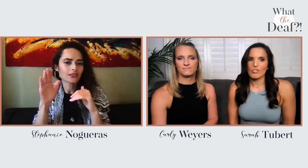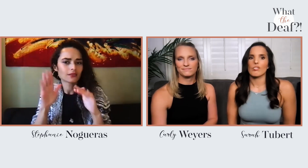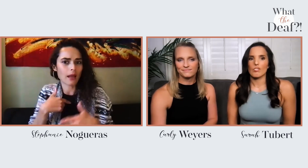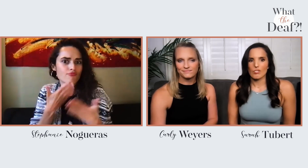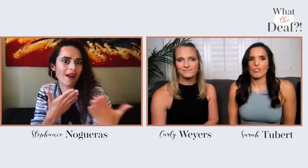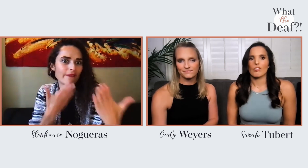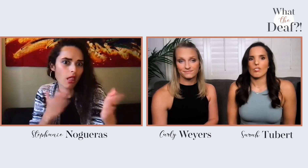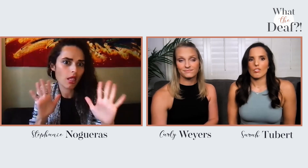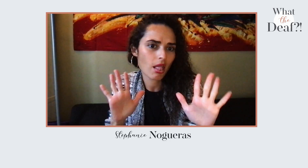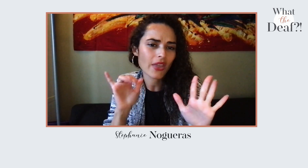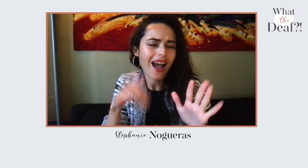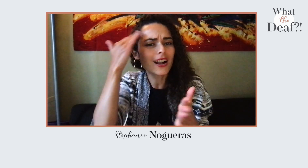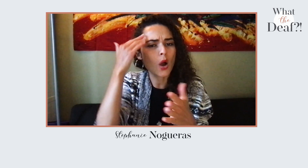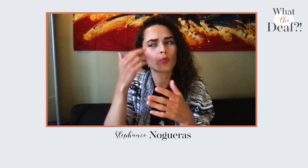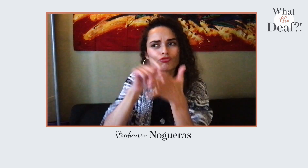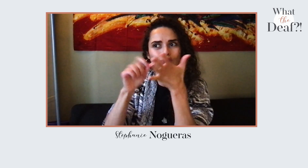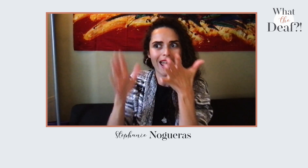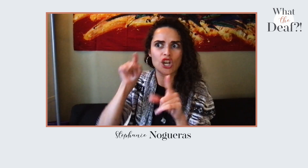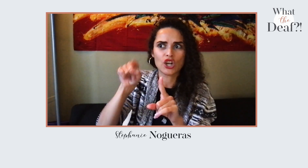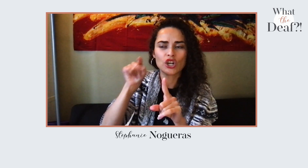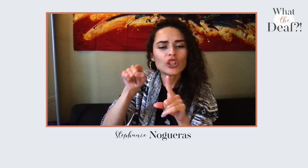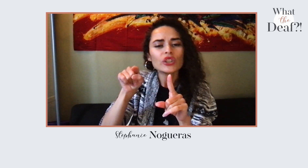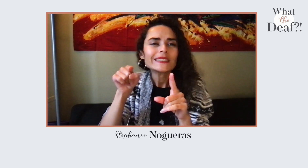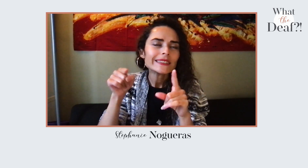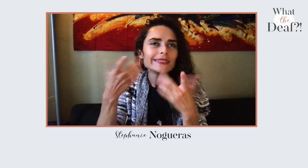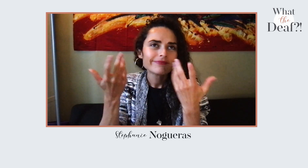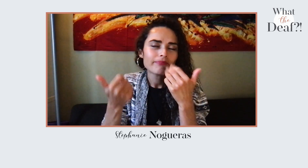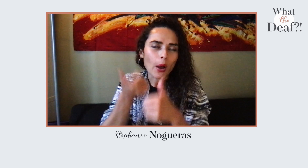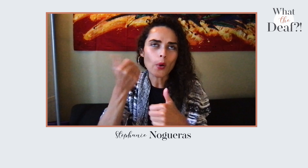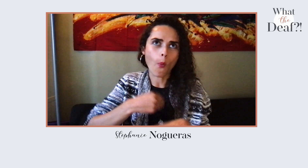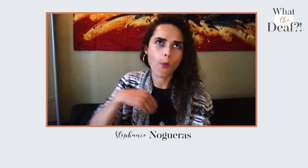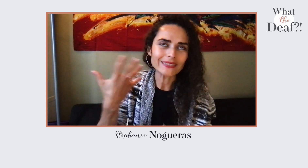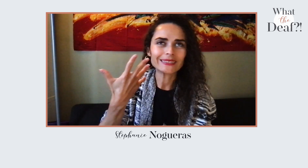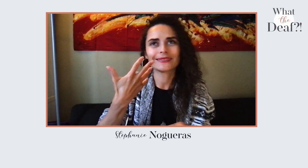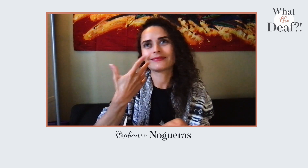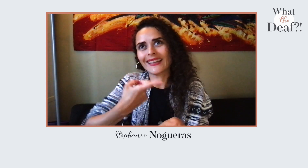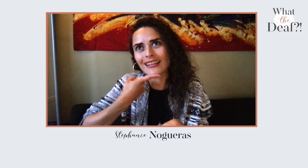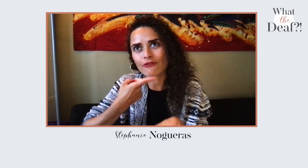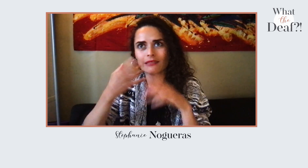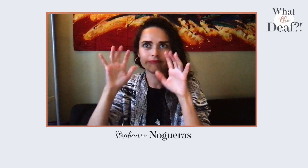is better than nothing, and I'm always grateful, and I know that typically, the writer's room, you know,